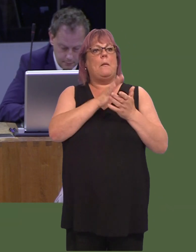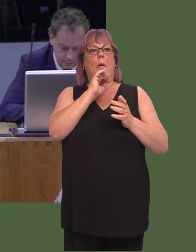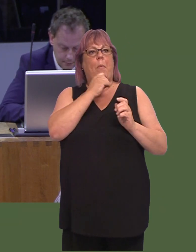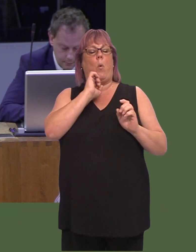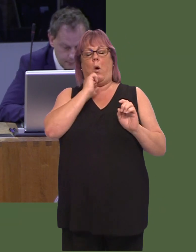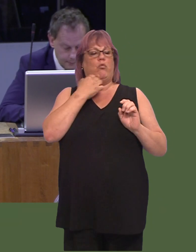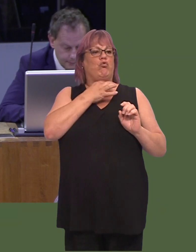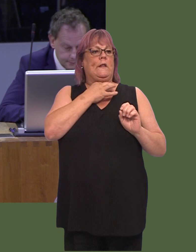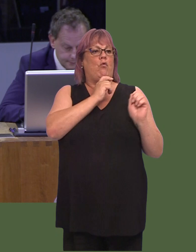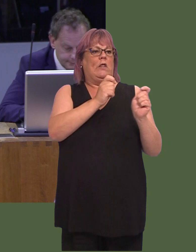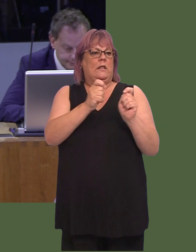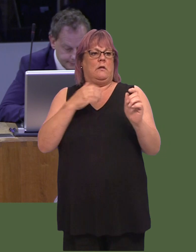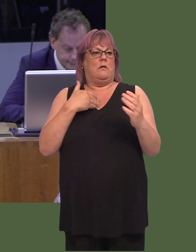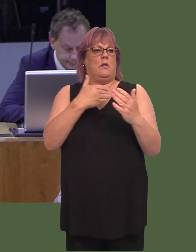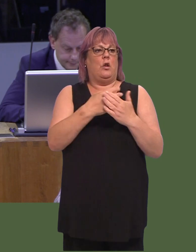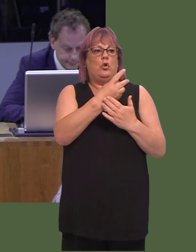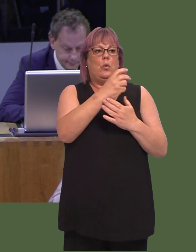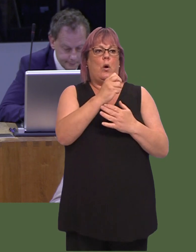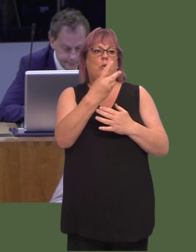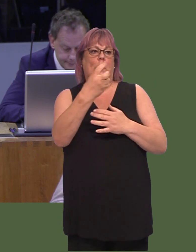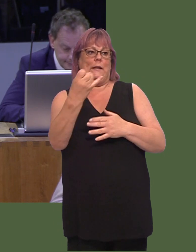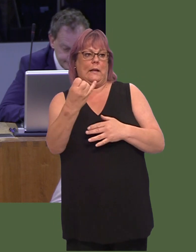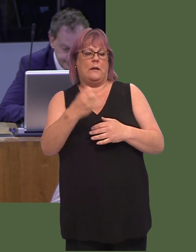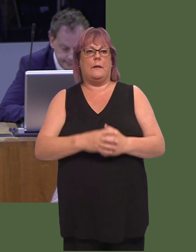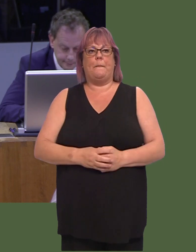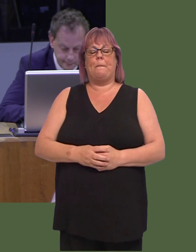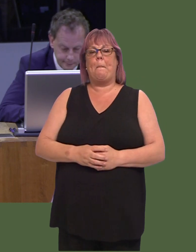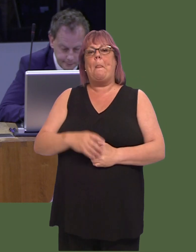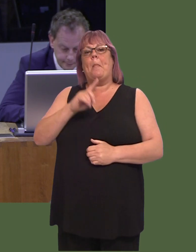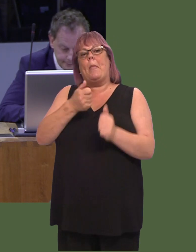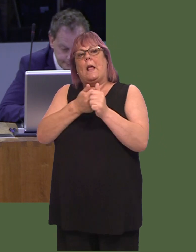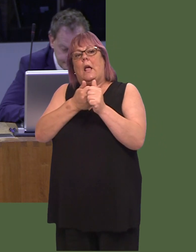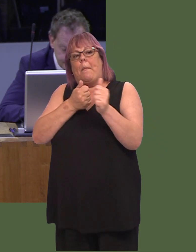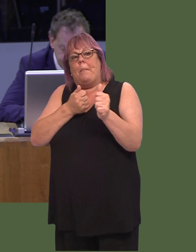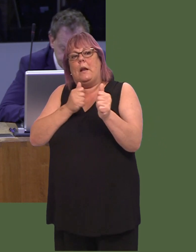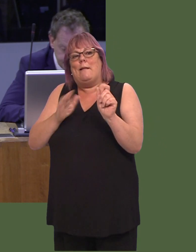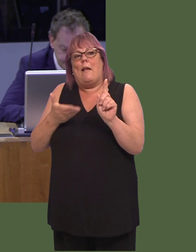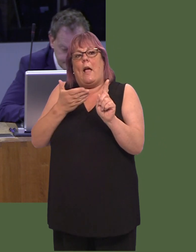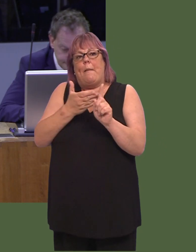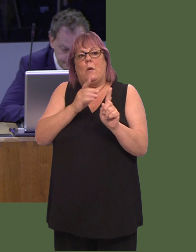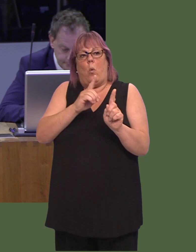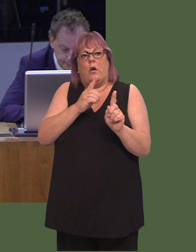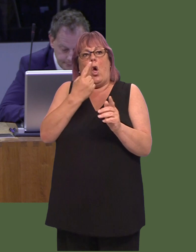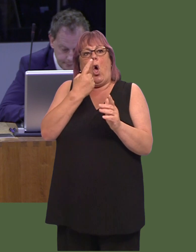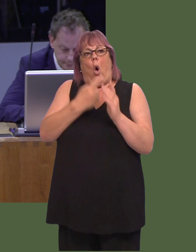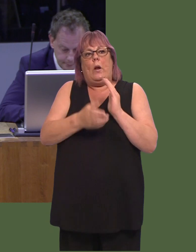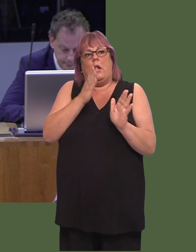However, I note from the announcement that the firm only have an ambition to avoid compulsory